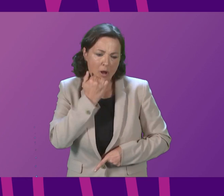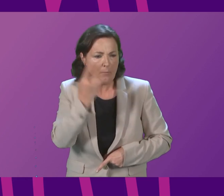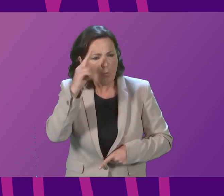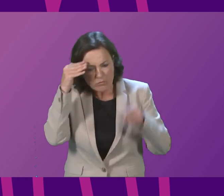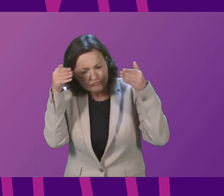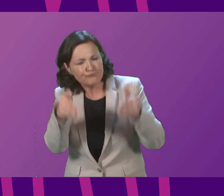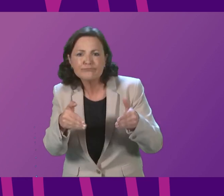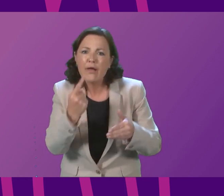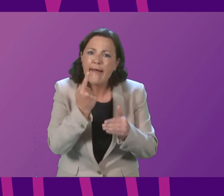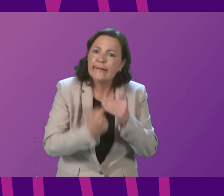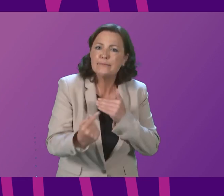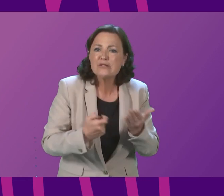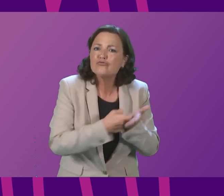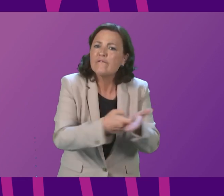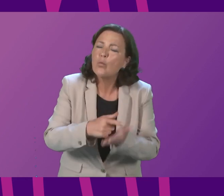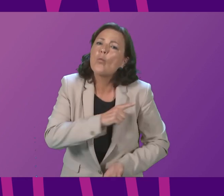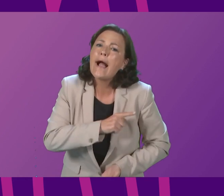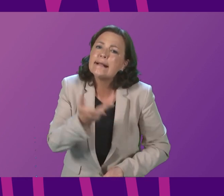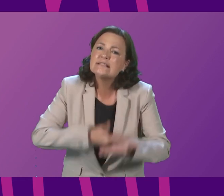referendum next year?